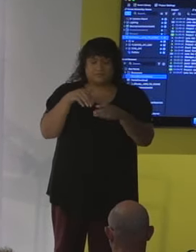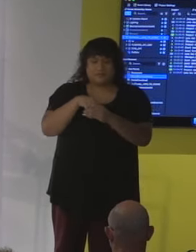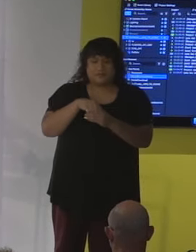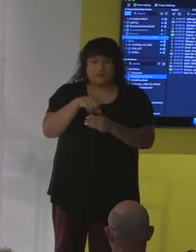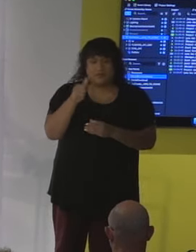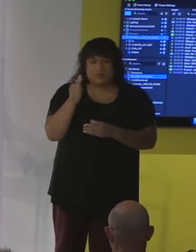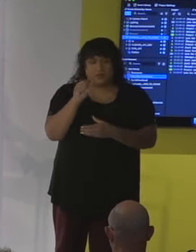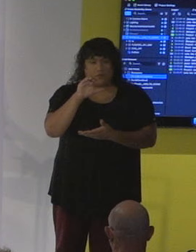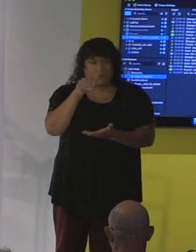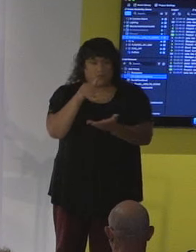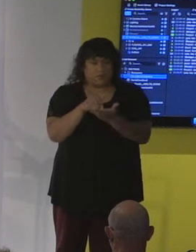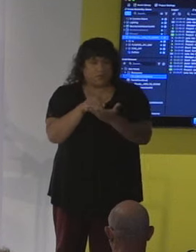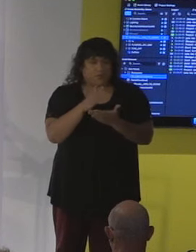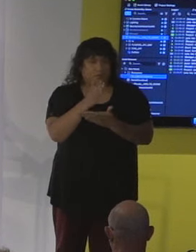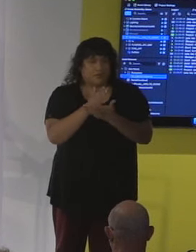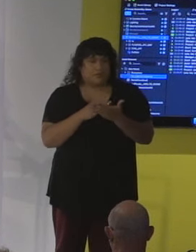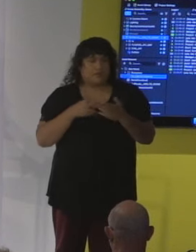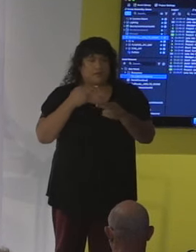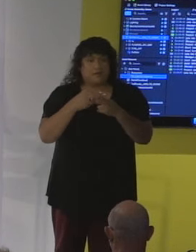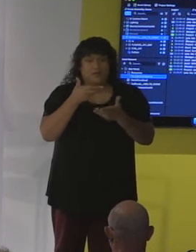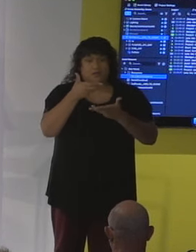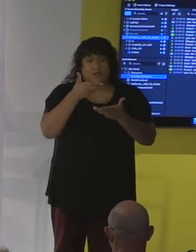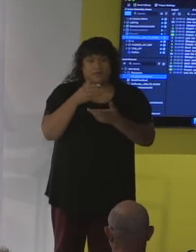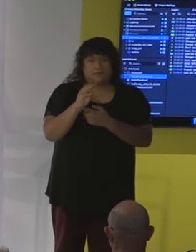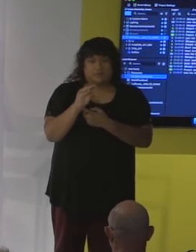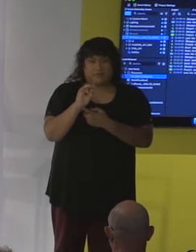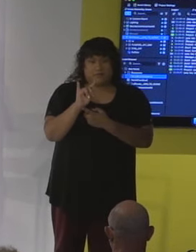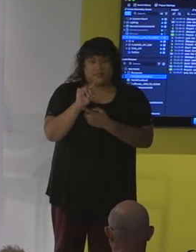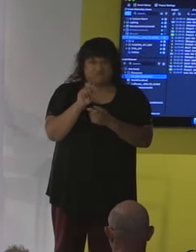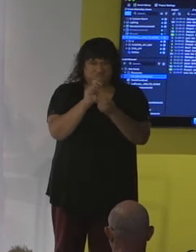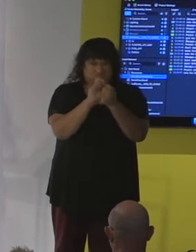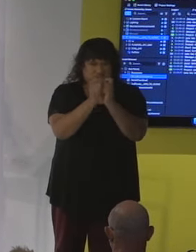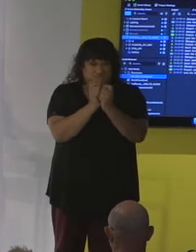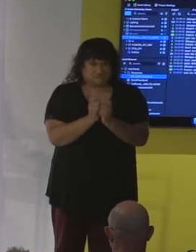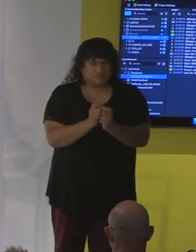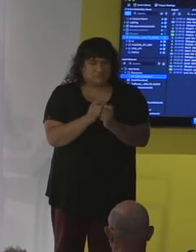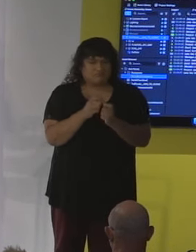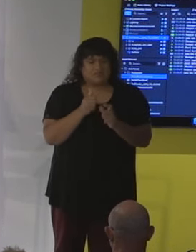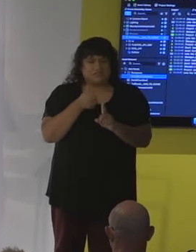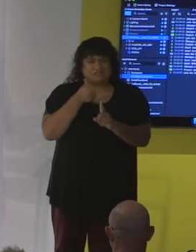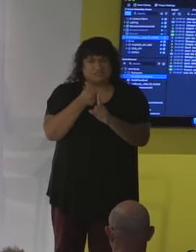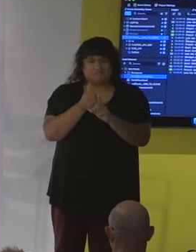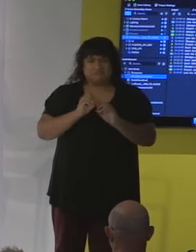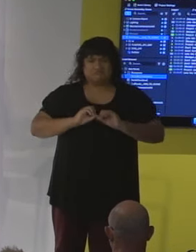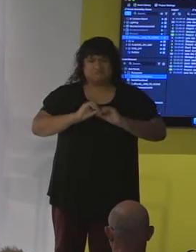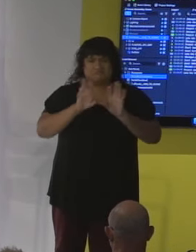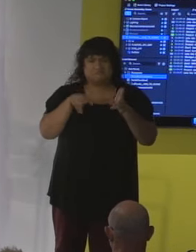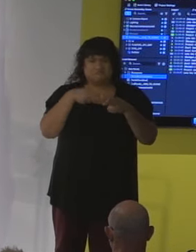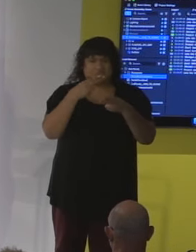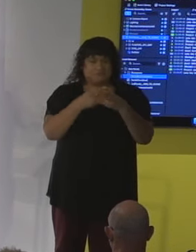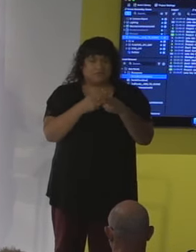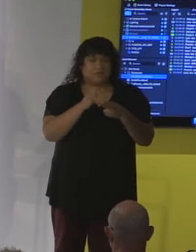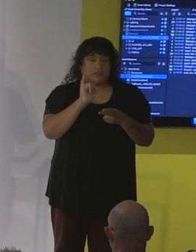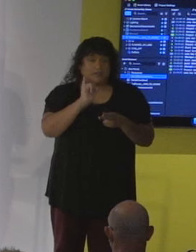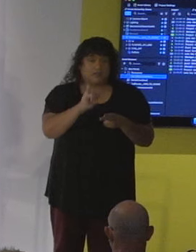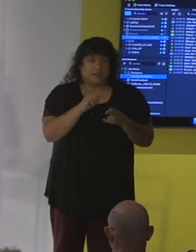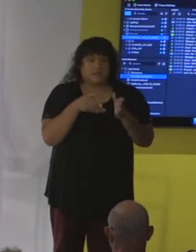It's called interactable manipulation. It's a pretty self-expressive name. It extends the interactable behavior to make it manipulatable.